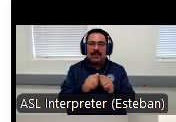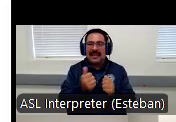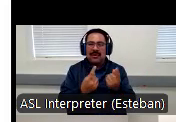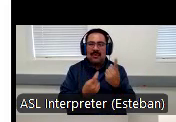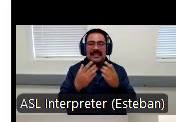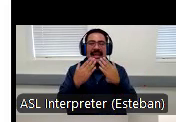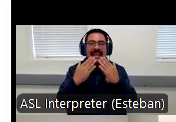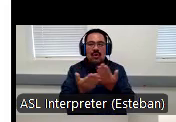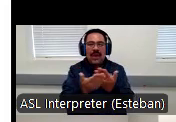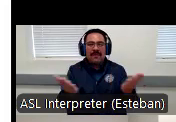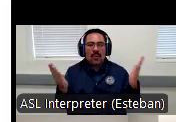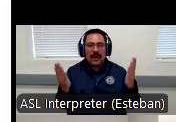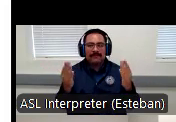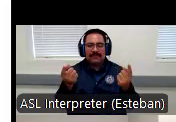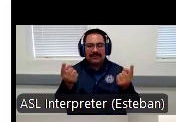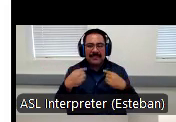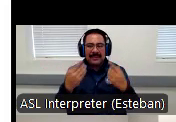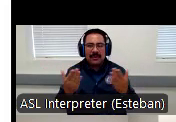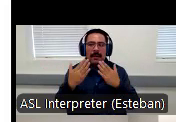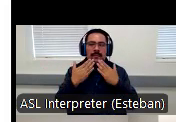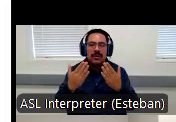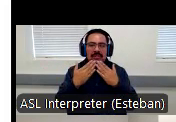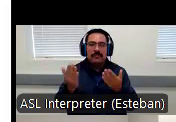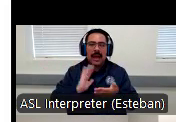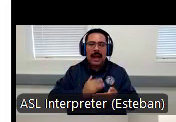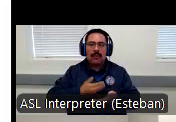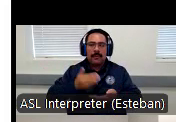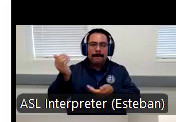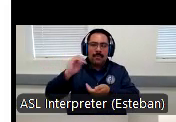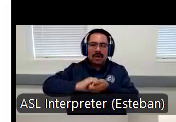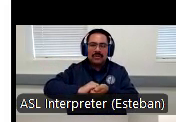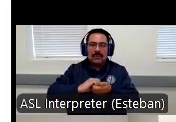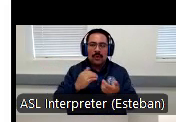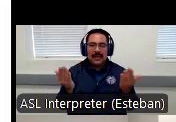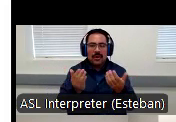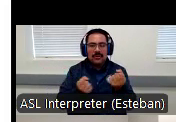you, everybody, for being here. We appreciate the partnership and we're here to support each other.